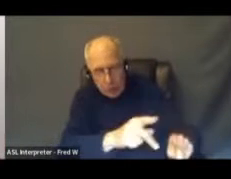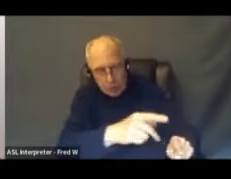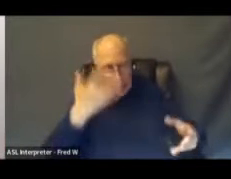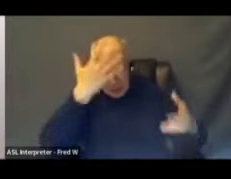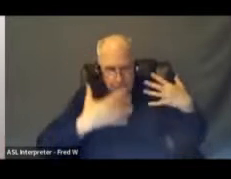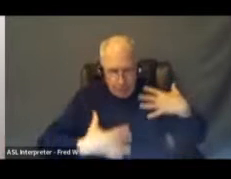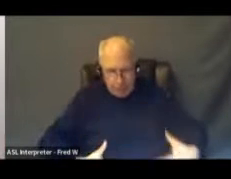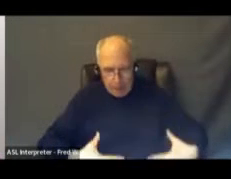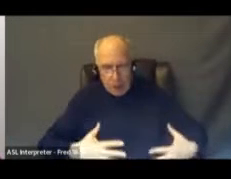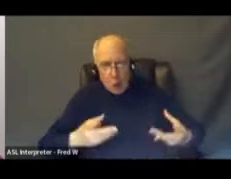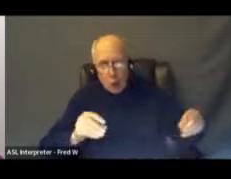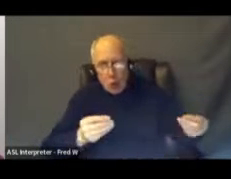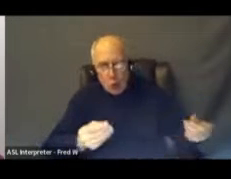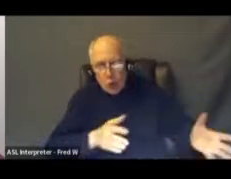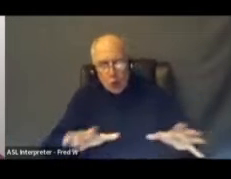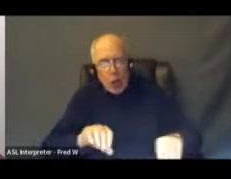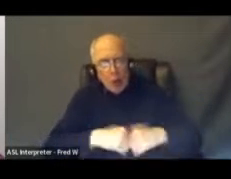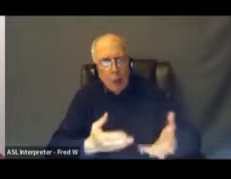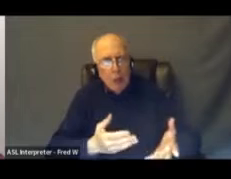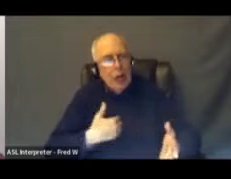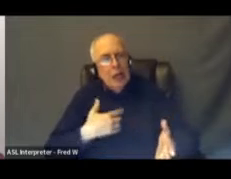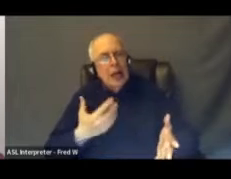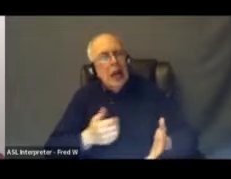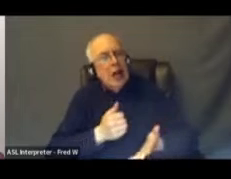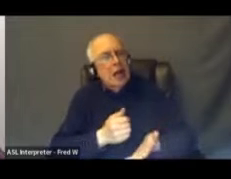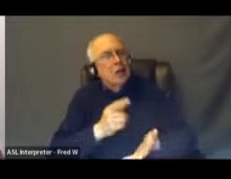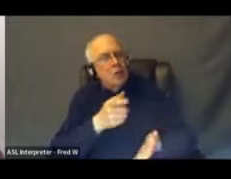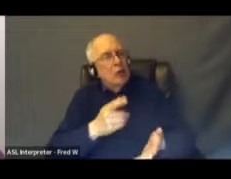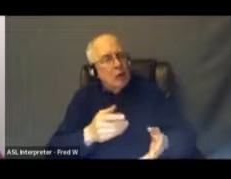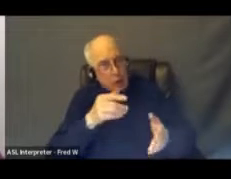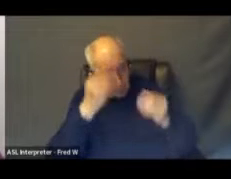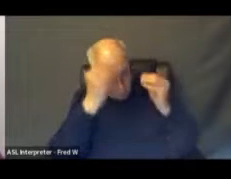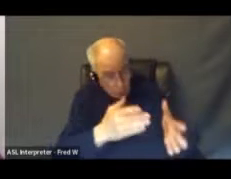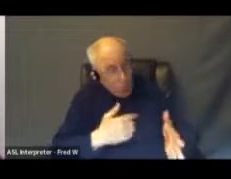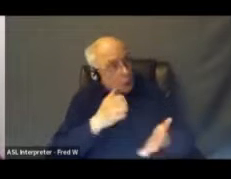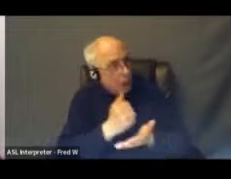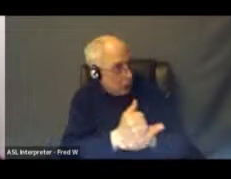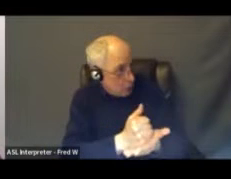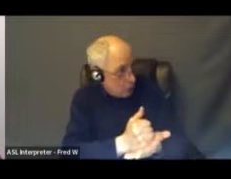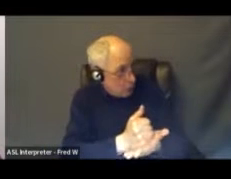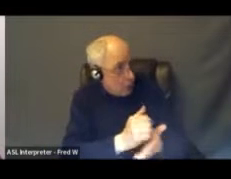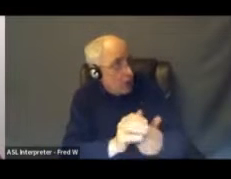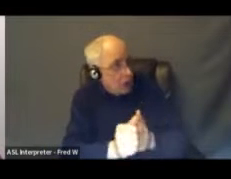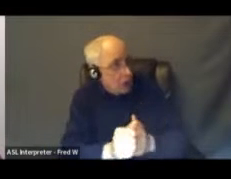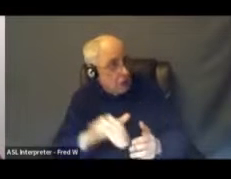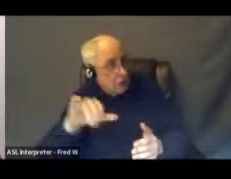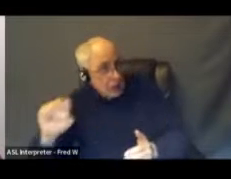through some yeses and noes. We're gonna go through this, and I'll explain afterwards provide encouragement that they're doing